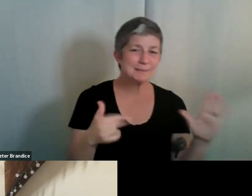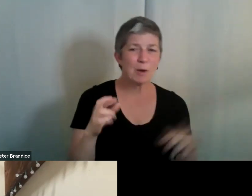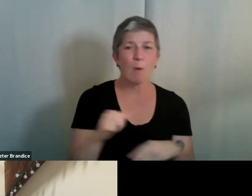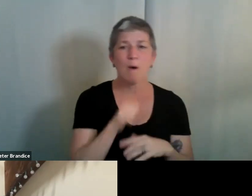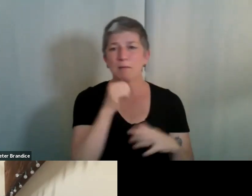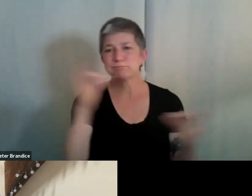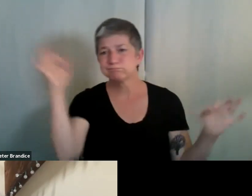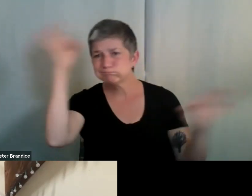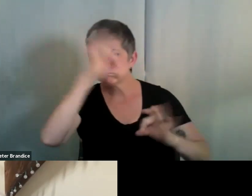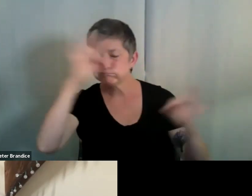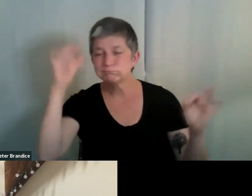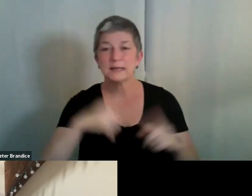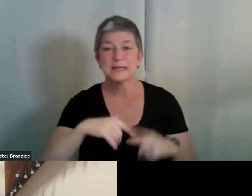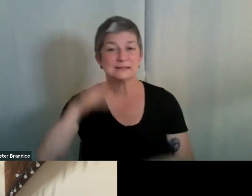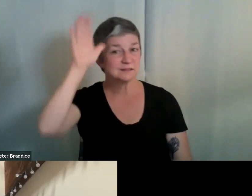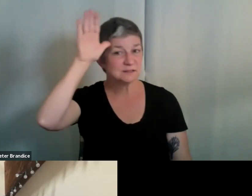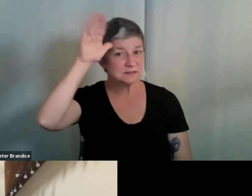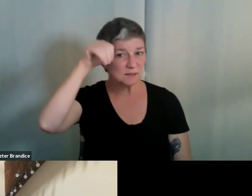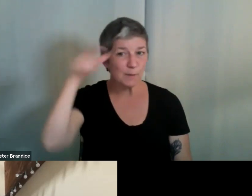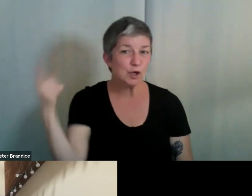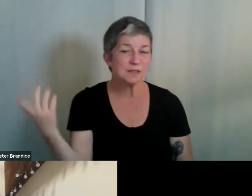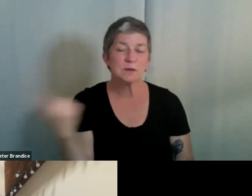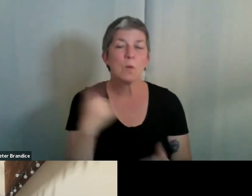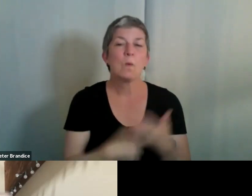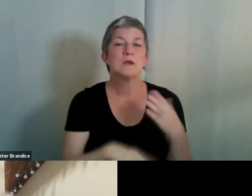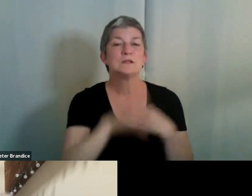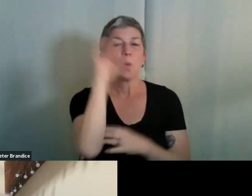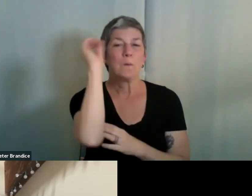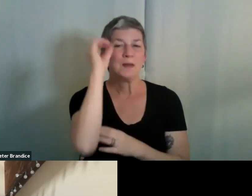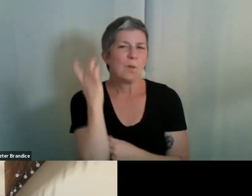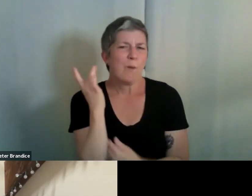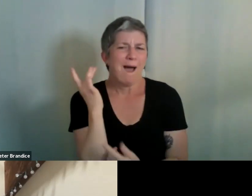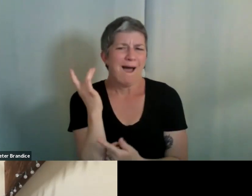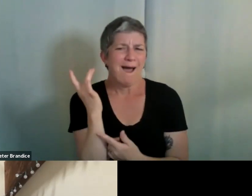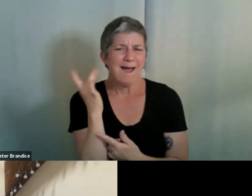it obstinance? what what what's your opinion of the situation?